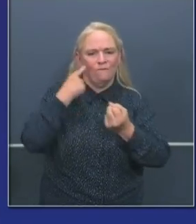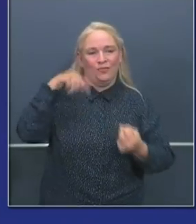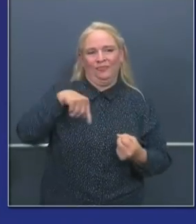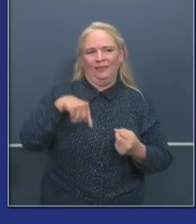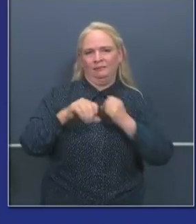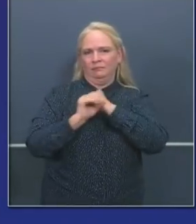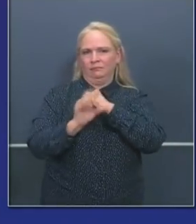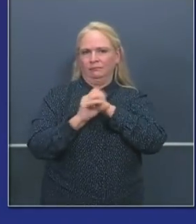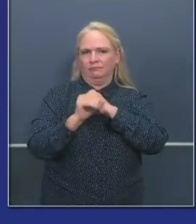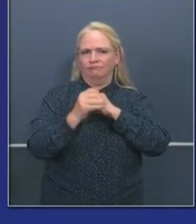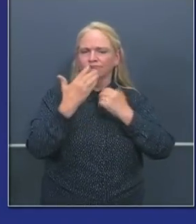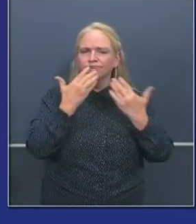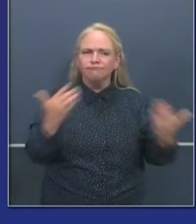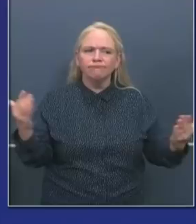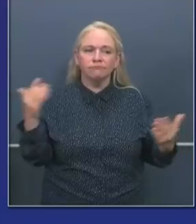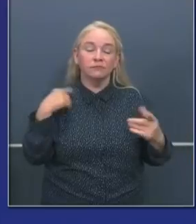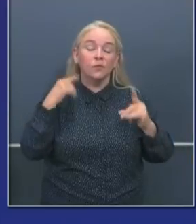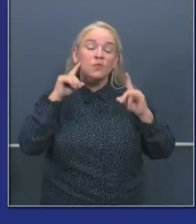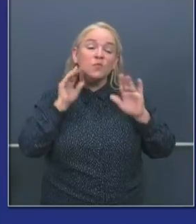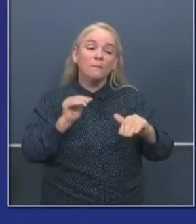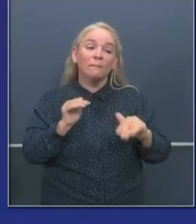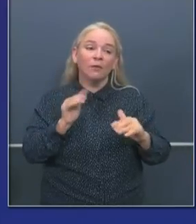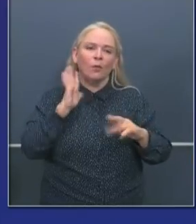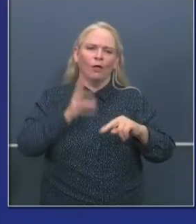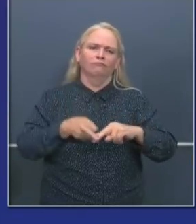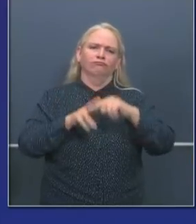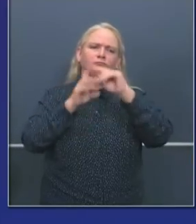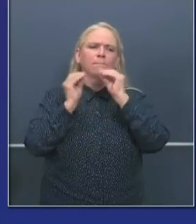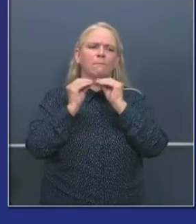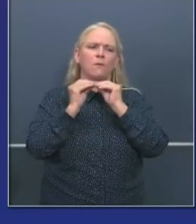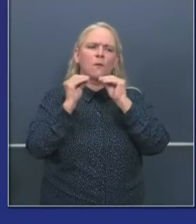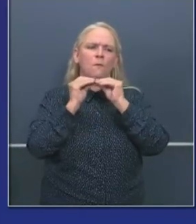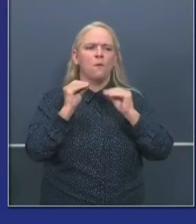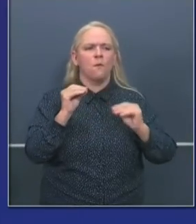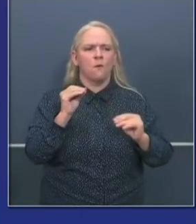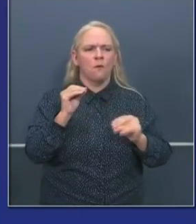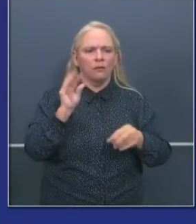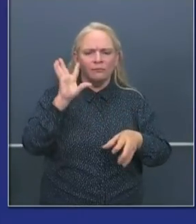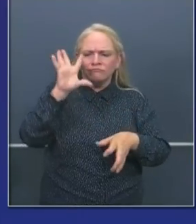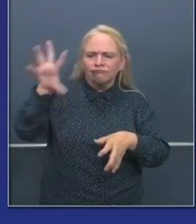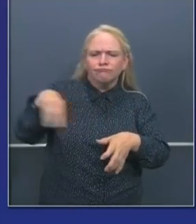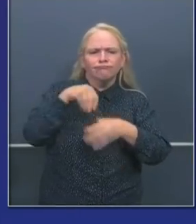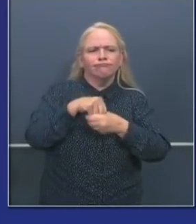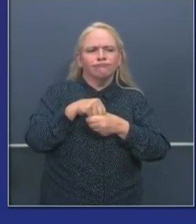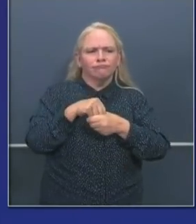STATE OF CALIFORNIA. WE WANT TO THANK ALL OUR